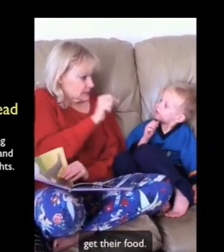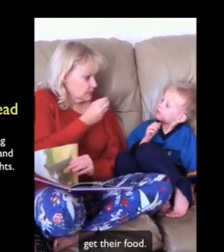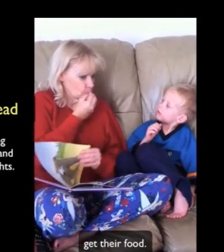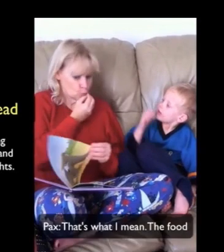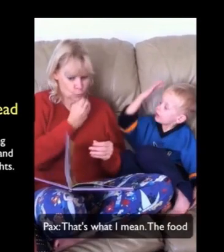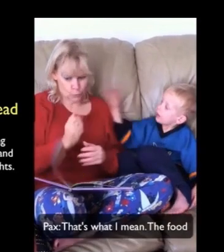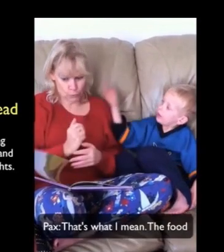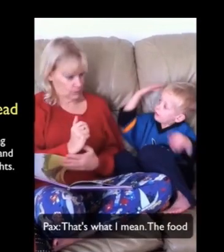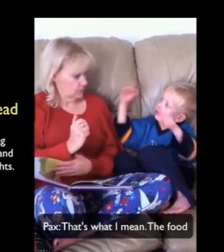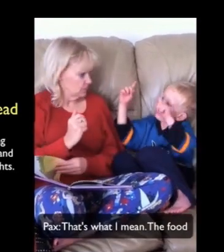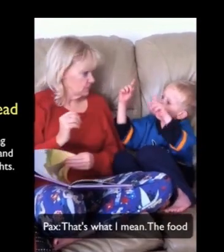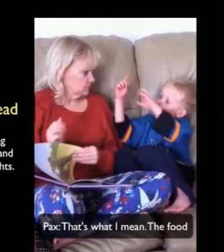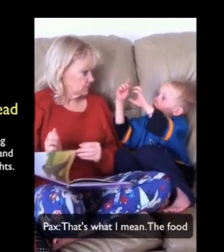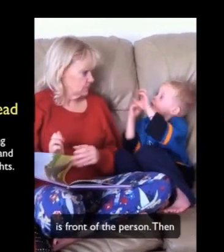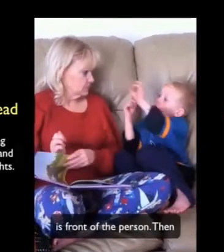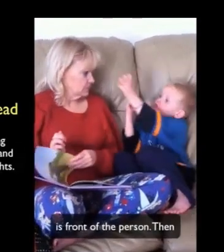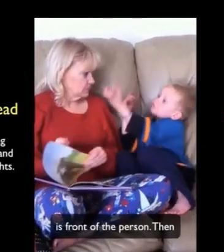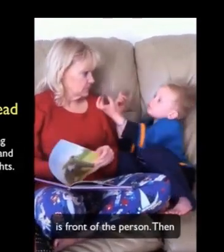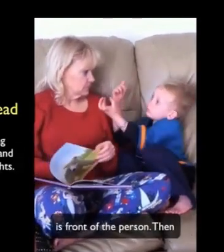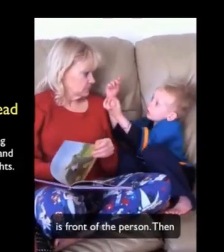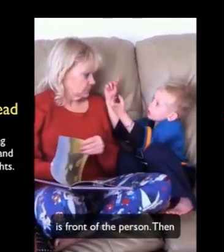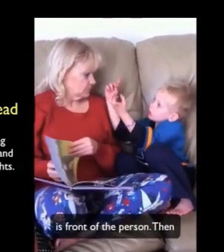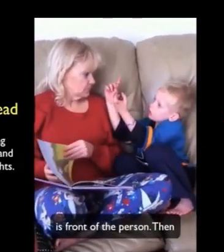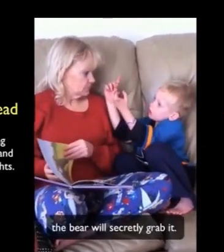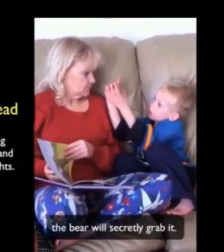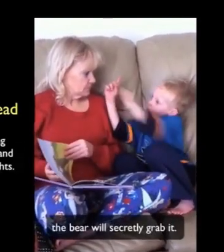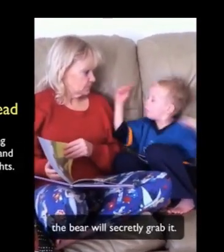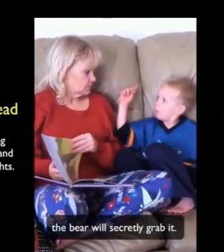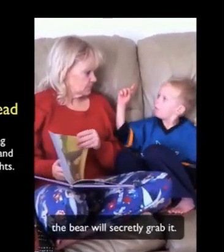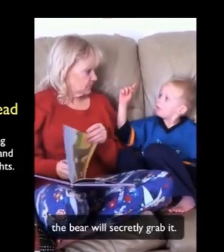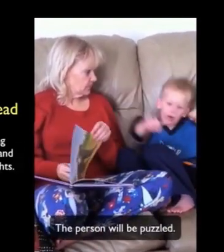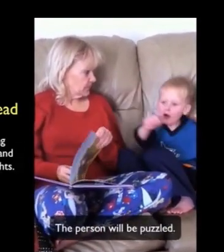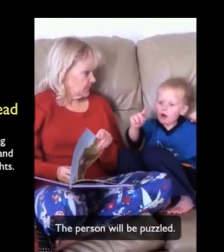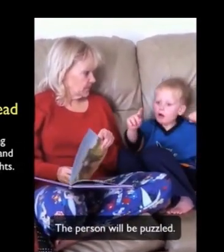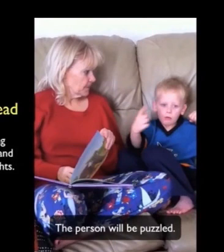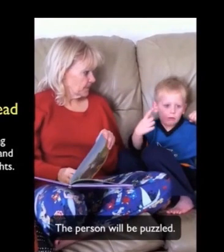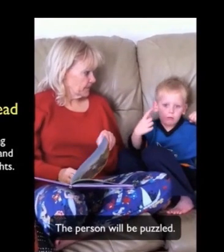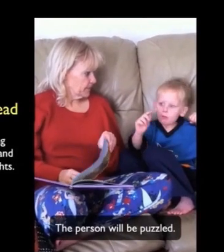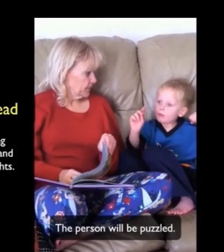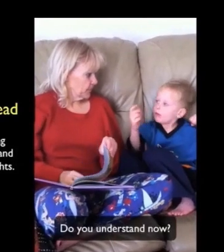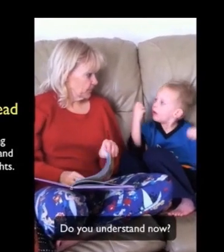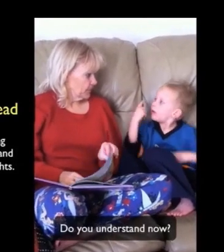bears get their food. Little boy: That's what I mean. The food is in front of the person and then the bear will secretly grab it and the person will be